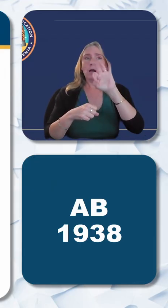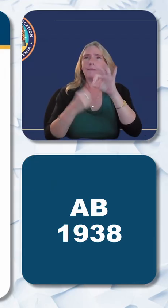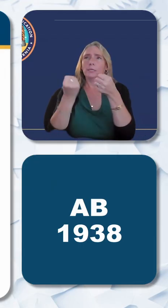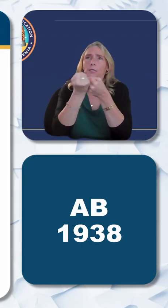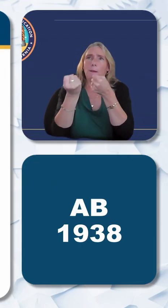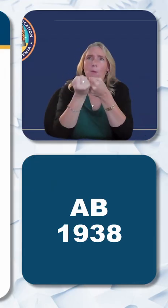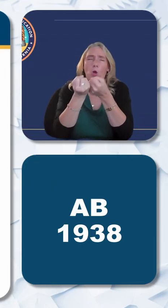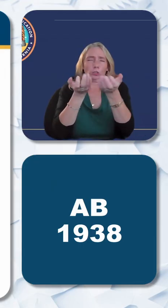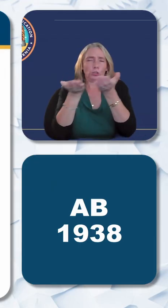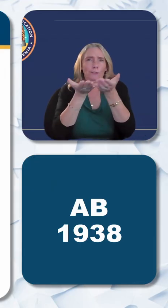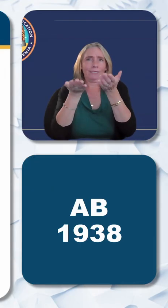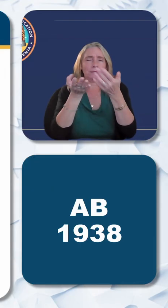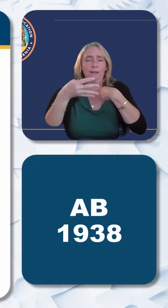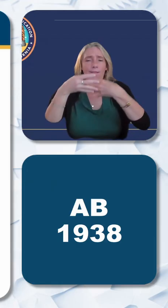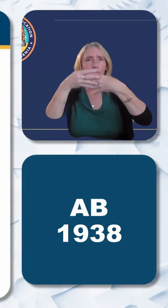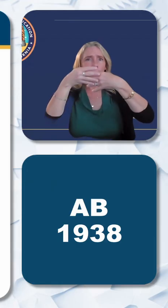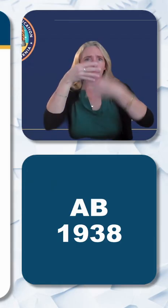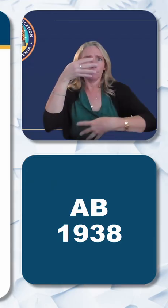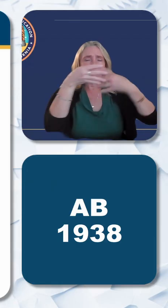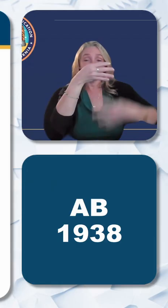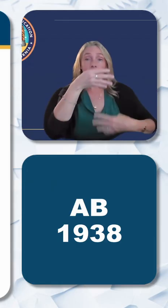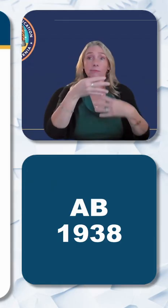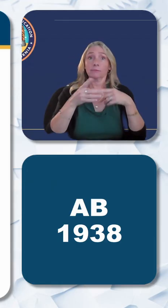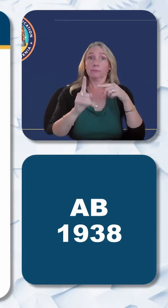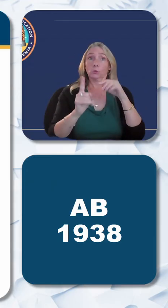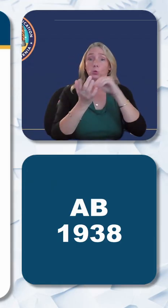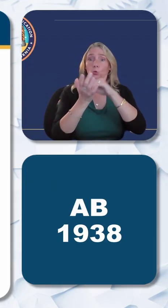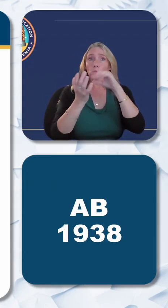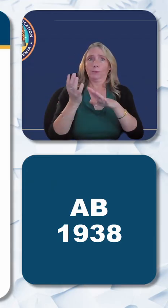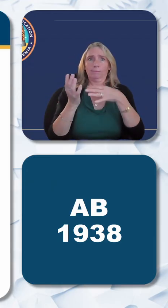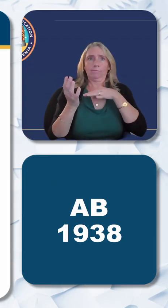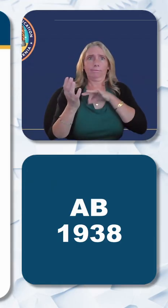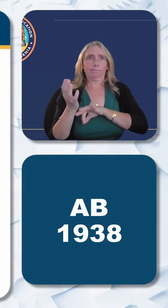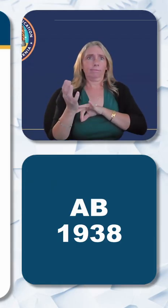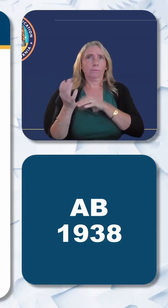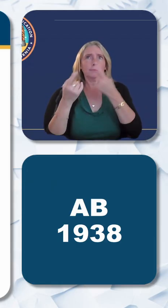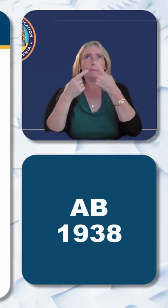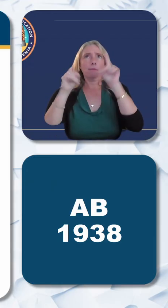Also, looking at the environment, the full range of supports that are necessary.